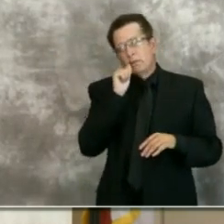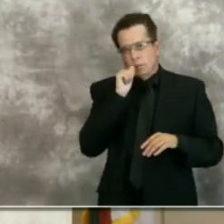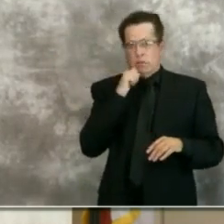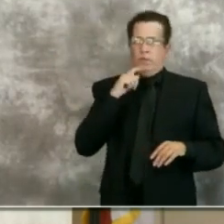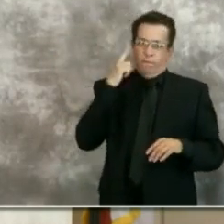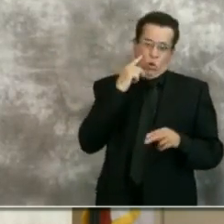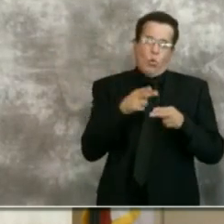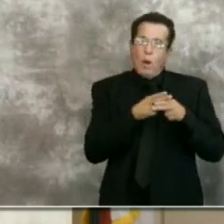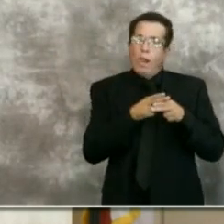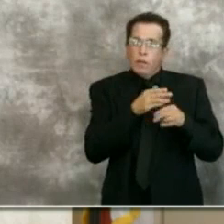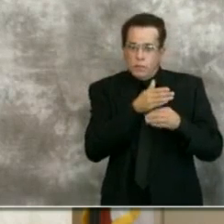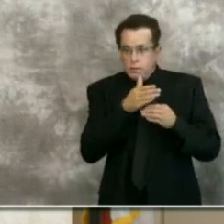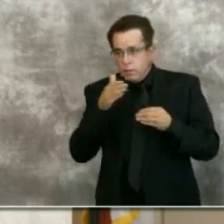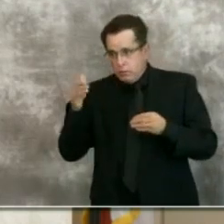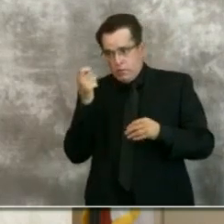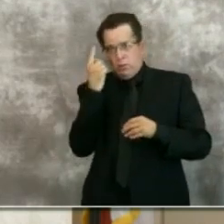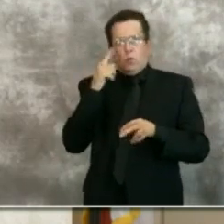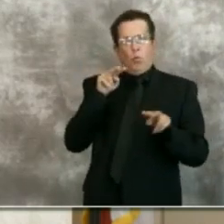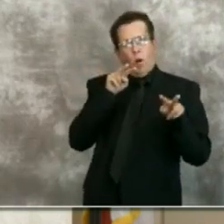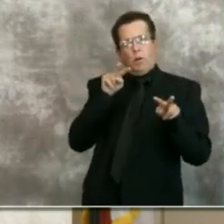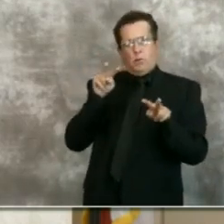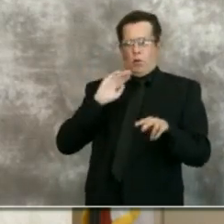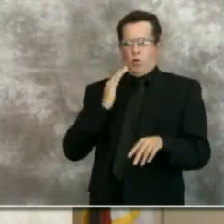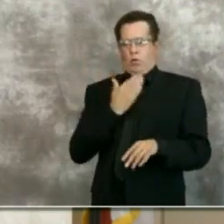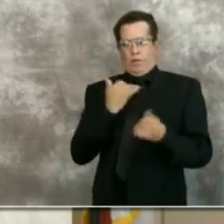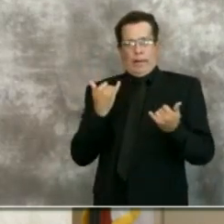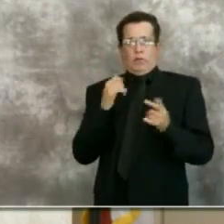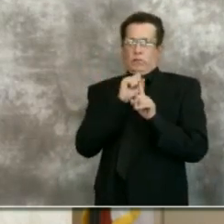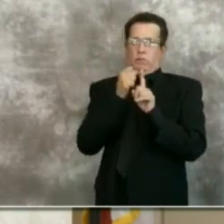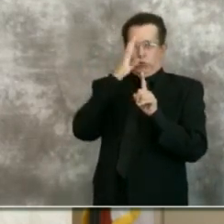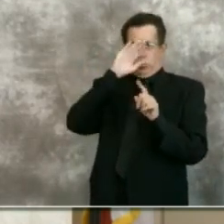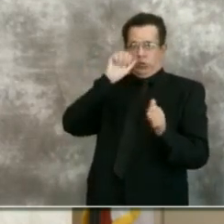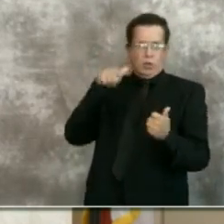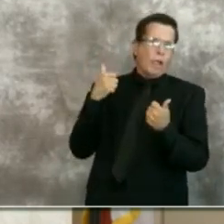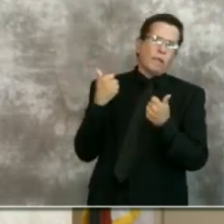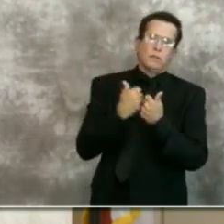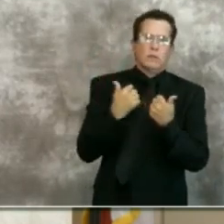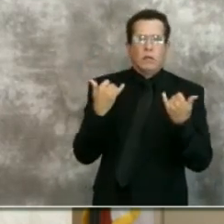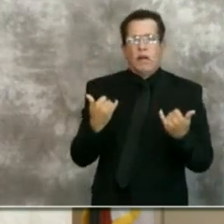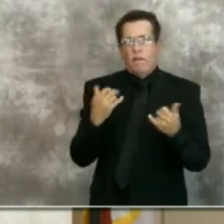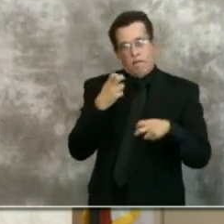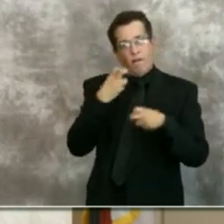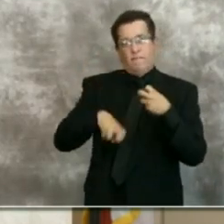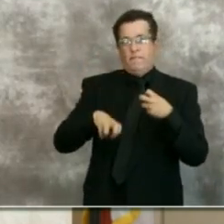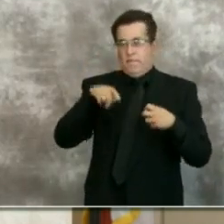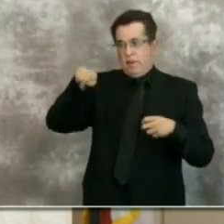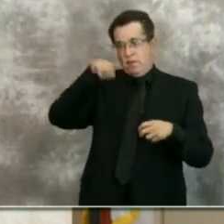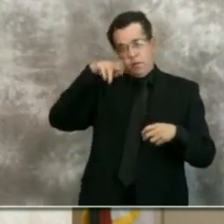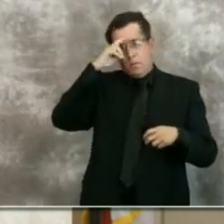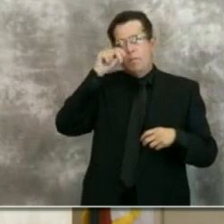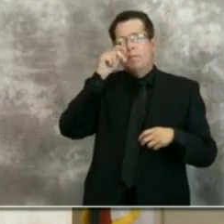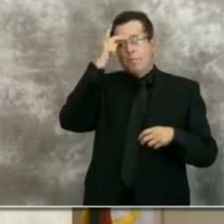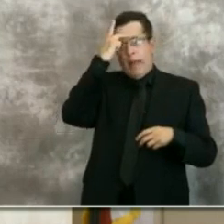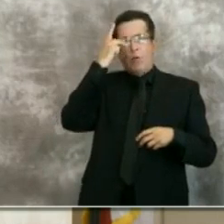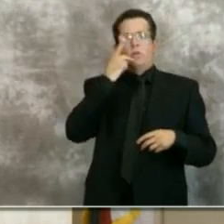SEE THE IMPACTS AS A RESULT OF THAT AND THAT REQUIRES A TREMENDOUS VIGILANCE ON OUR PART IT ALSO REQUIRES A TREMENDOUS PATIENTS. AN UNDERSTANDING THAT THE